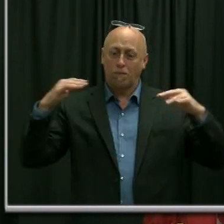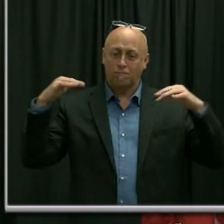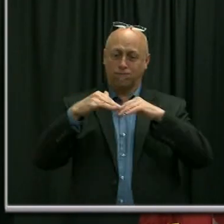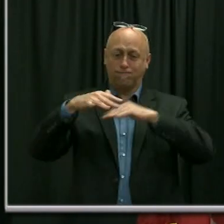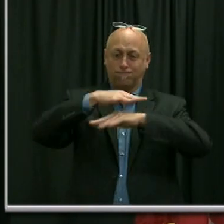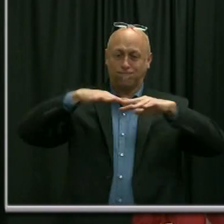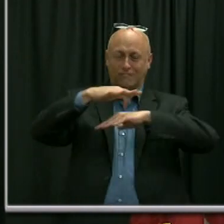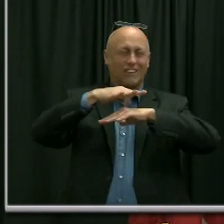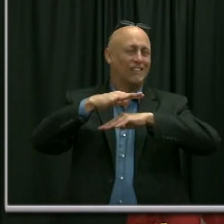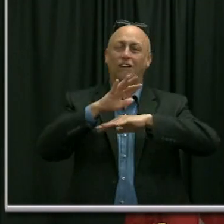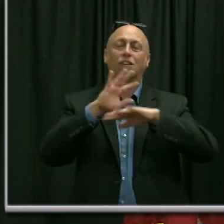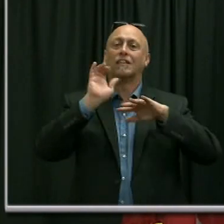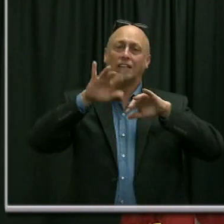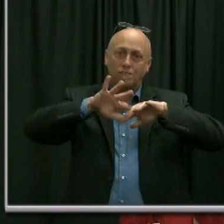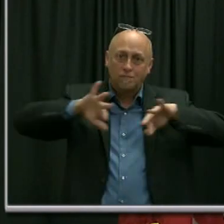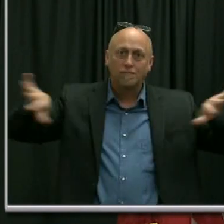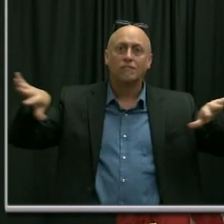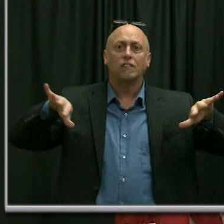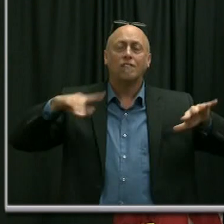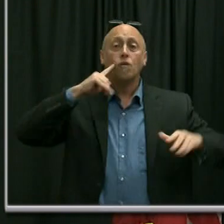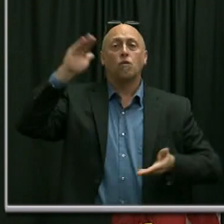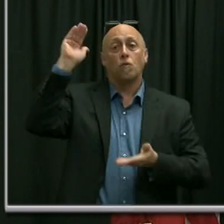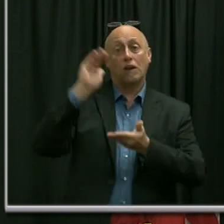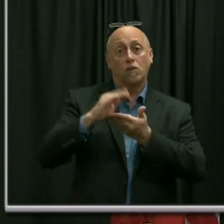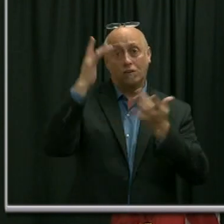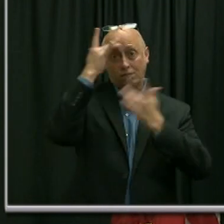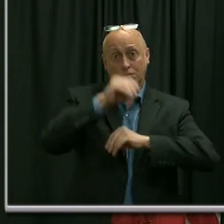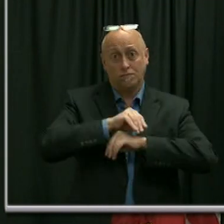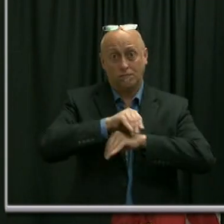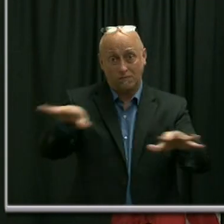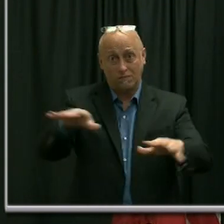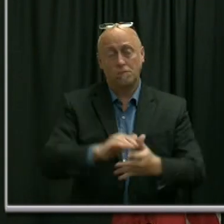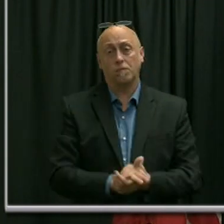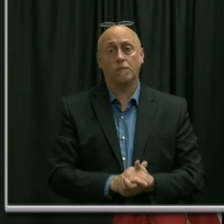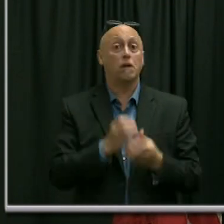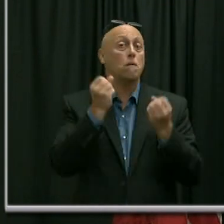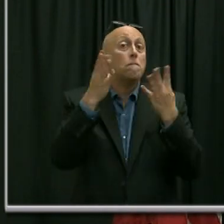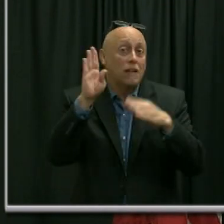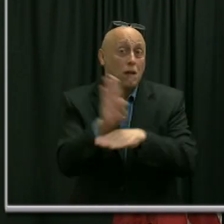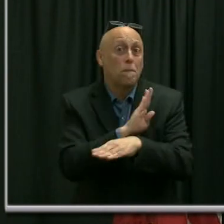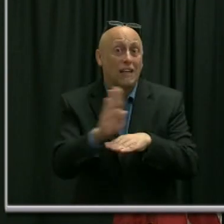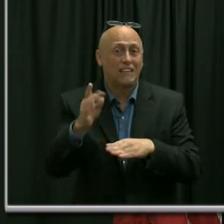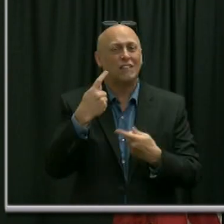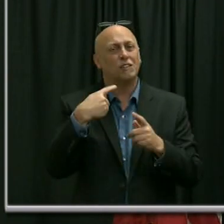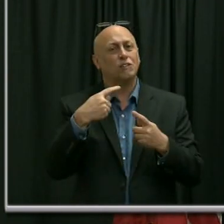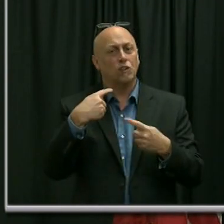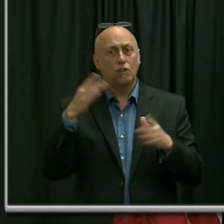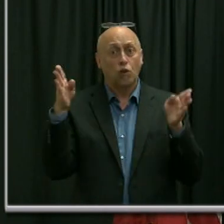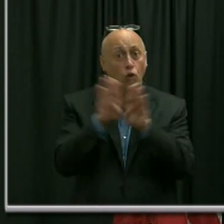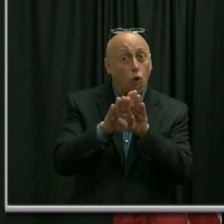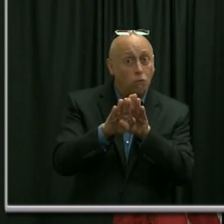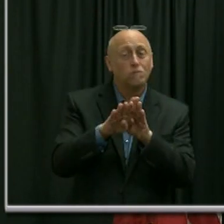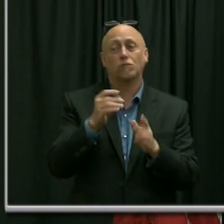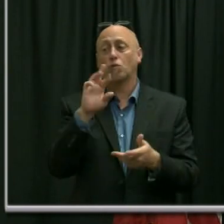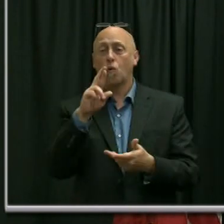PUBLIC GATHERINGS IN CONTACT THIS IS THE NEXT STEP TO SLOW DOWN THE SPREAD OF THE VIRUS.